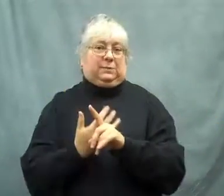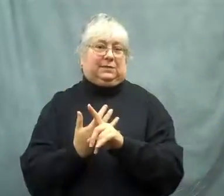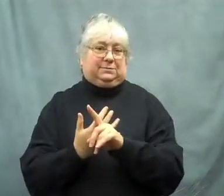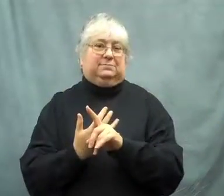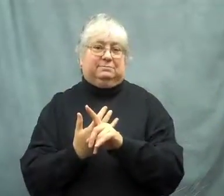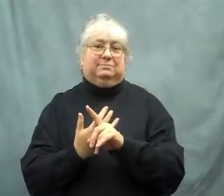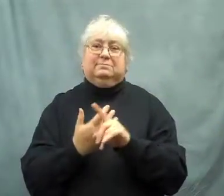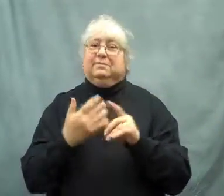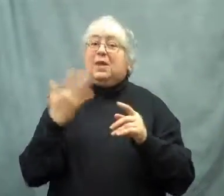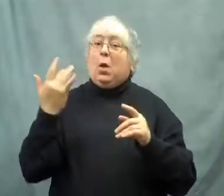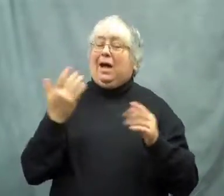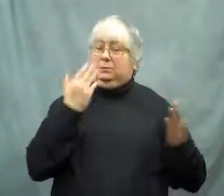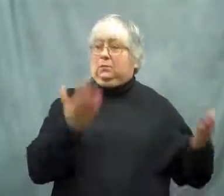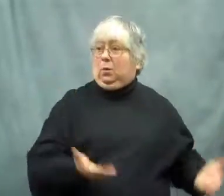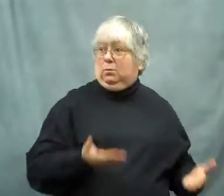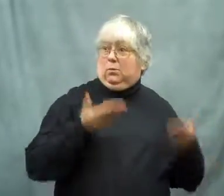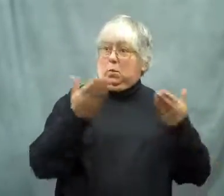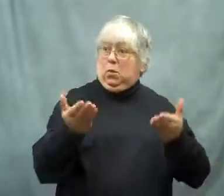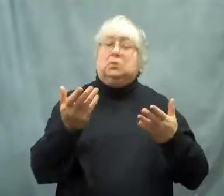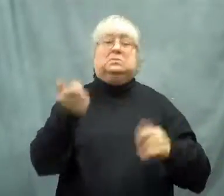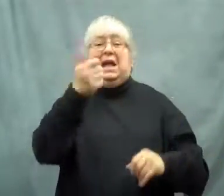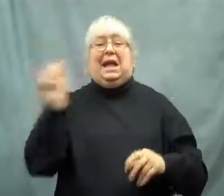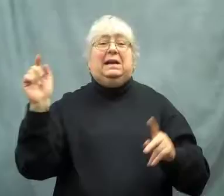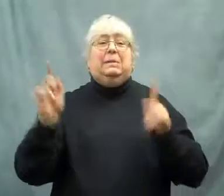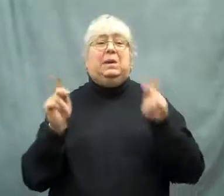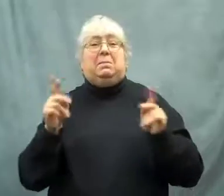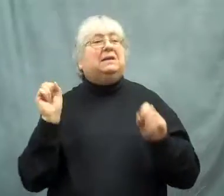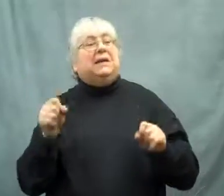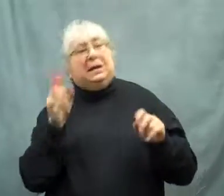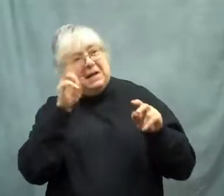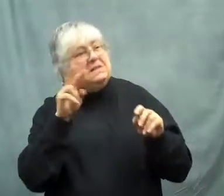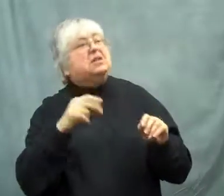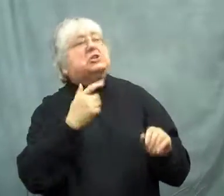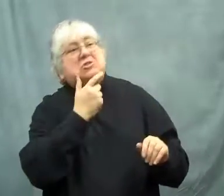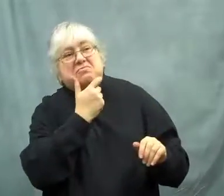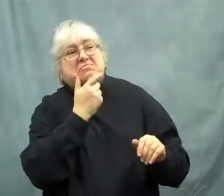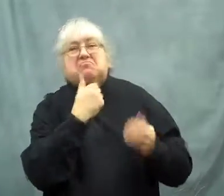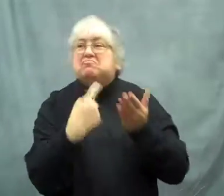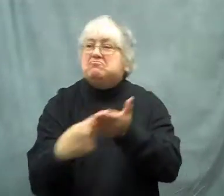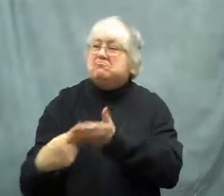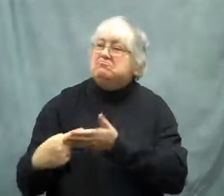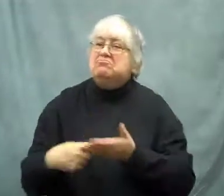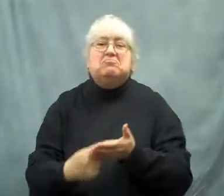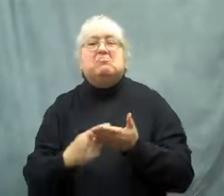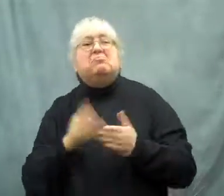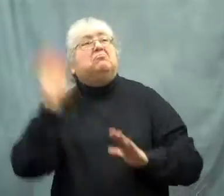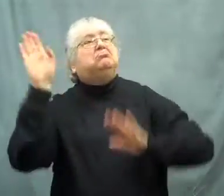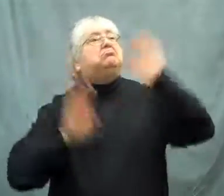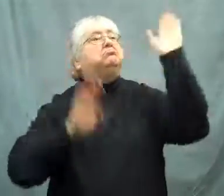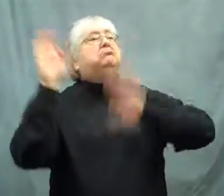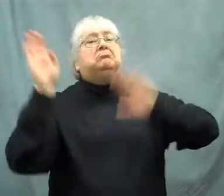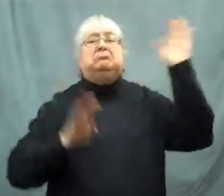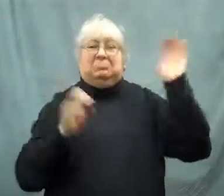The committee didn't take that seriously and turned it down.